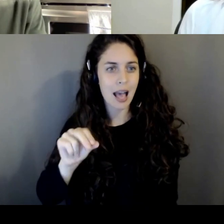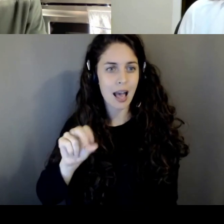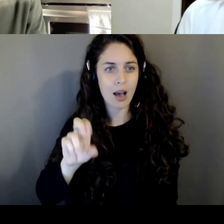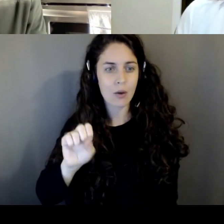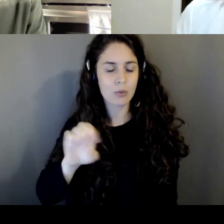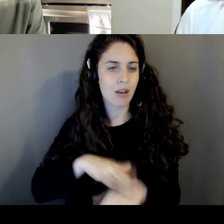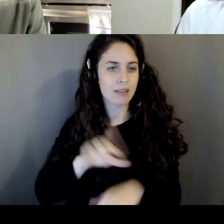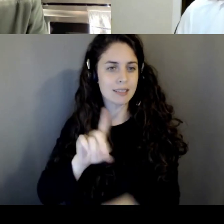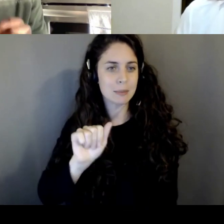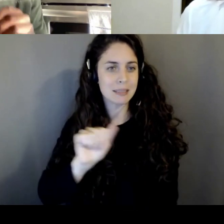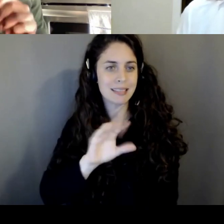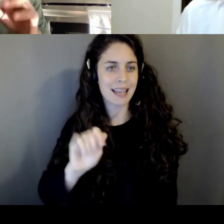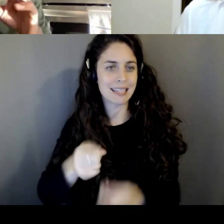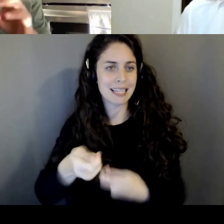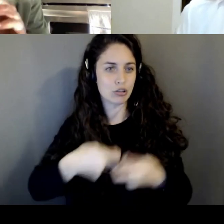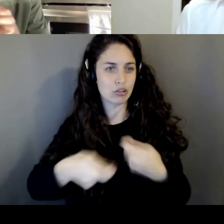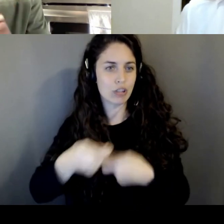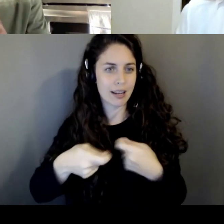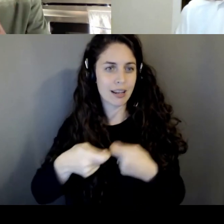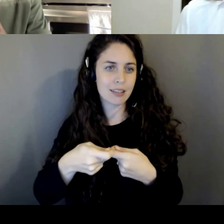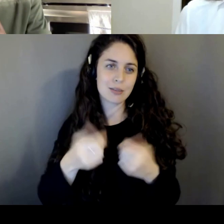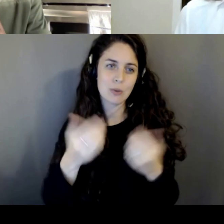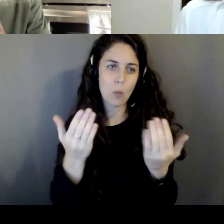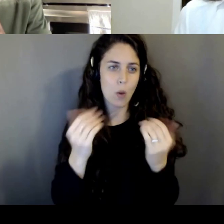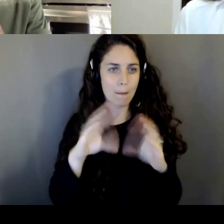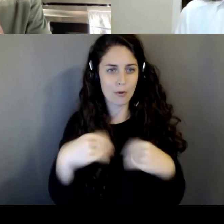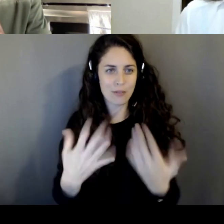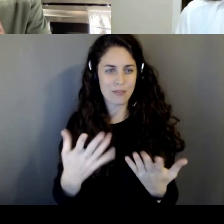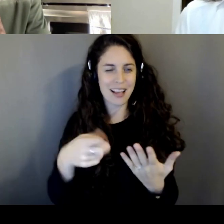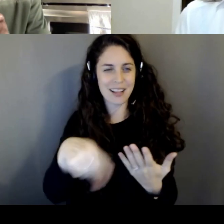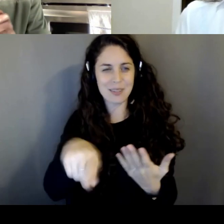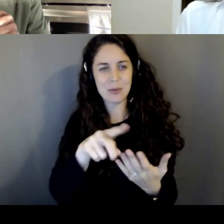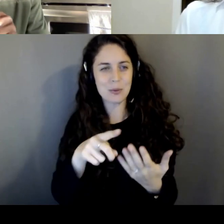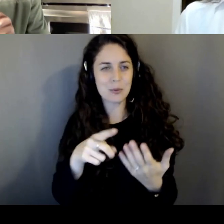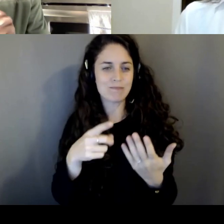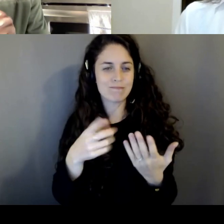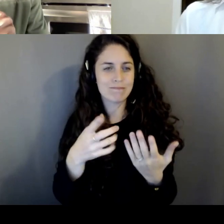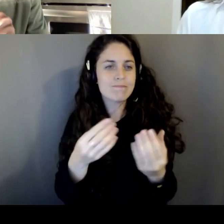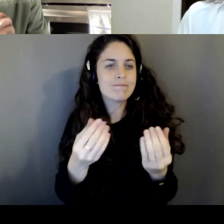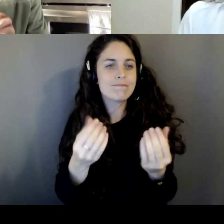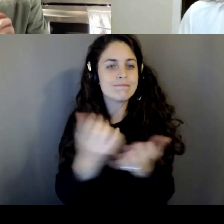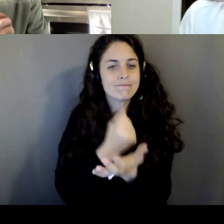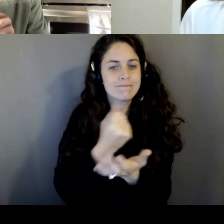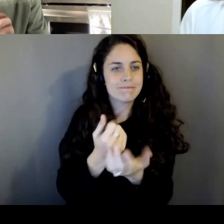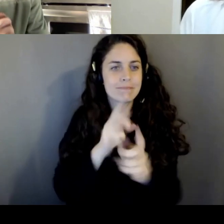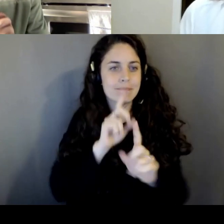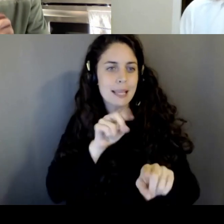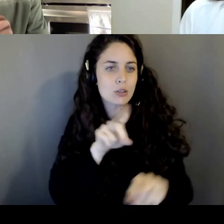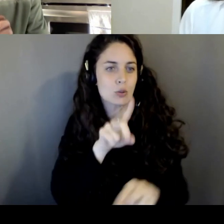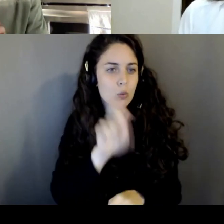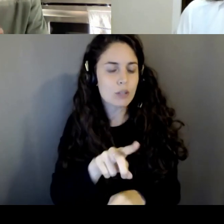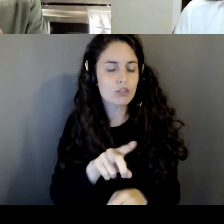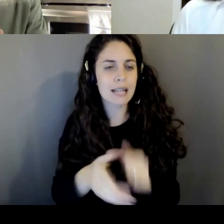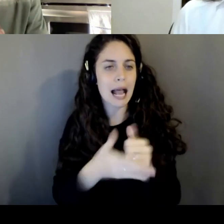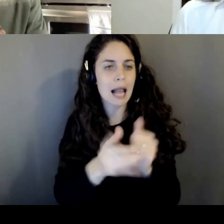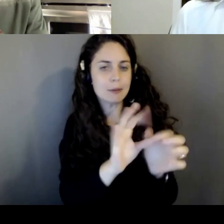so that we can provide you with help answer your questions or connect you to any resources that you